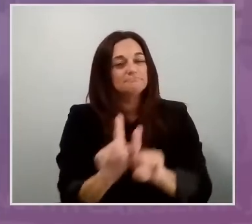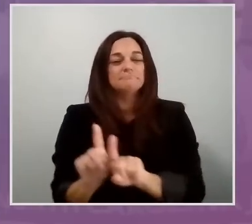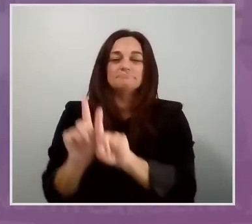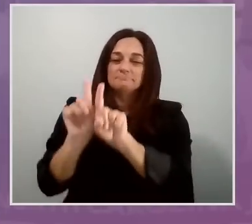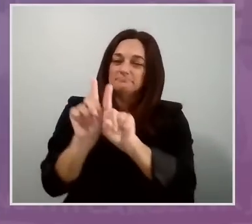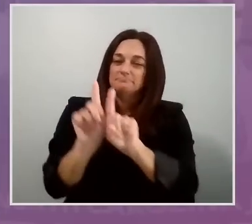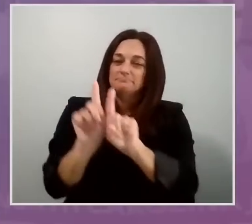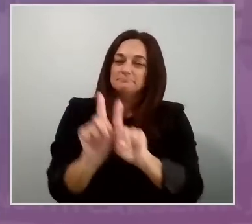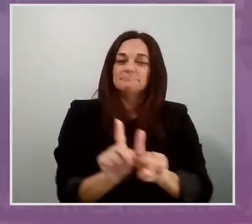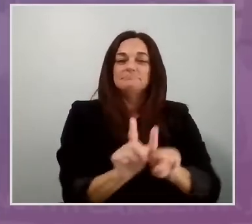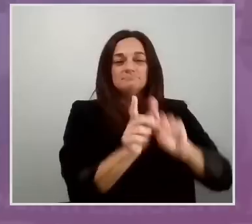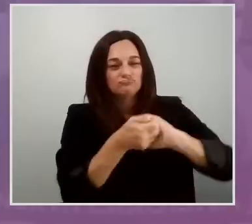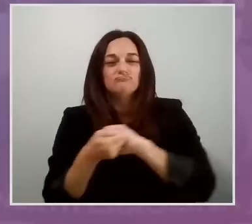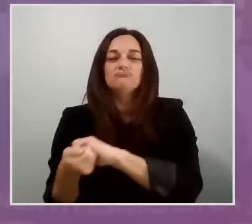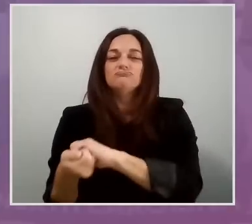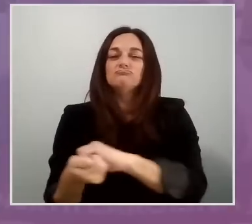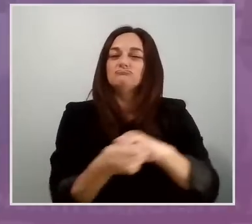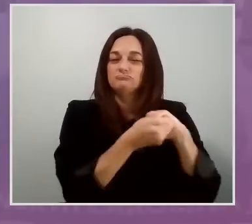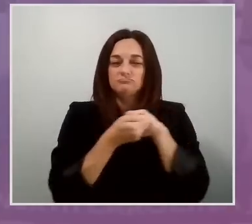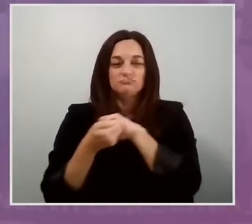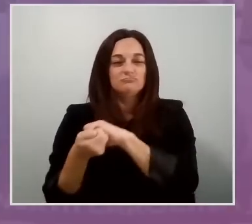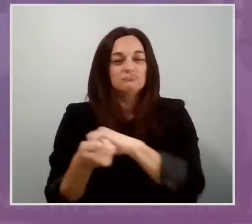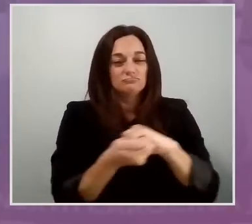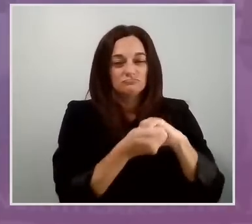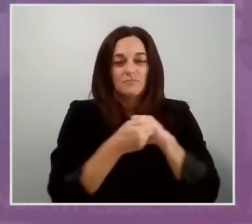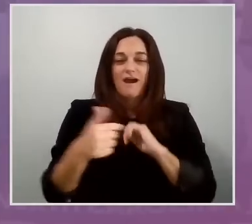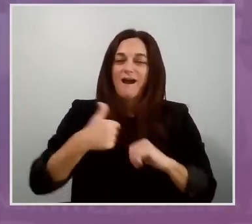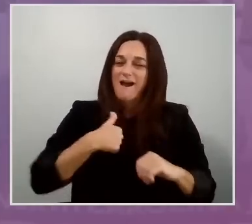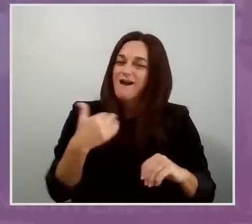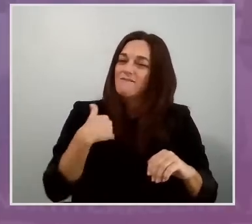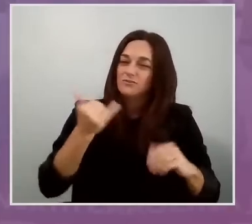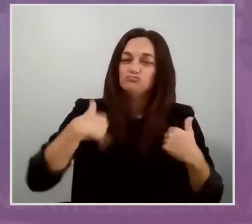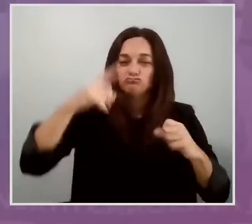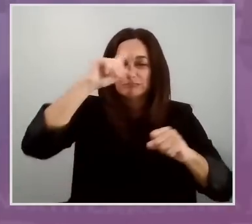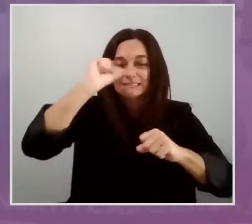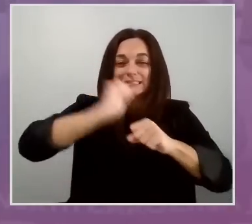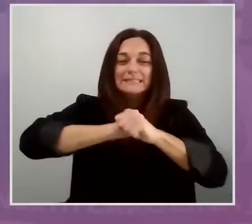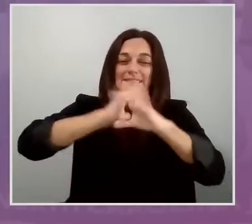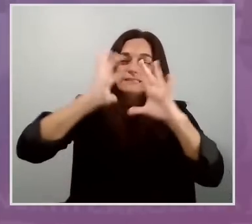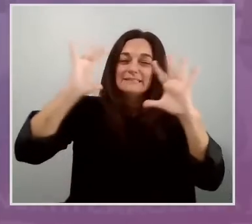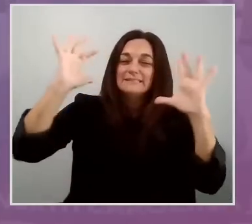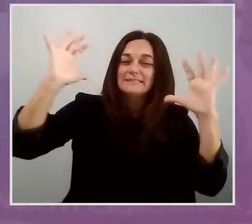WILL JOIN HANDS WITH WHITE BOYS AND GIRLS AND WE'LL STAND SISTERS AND